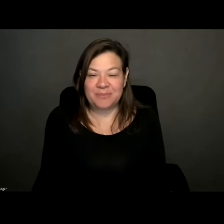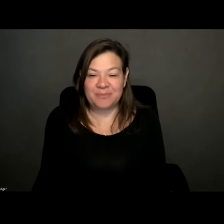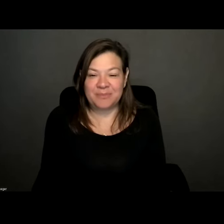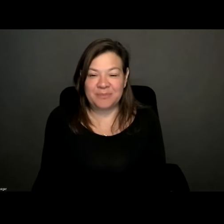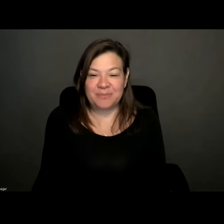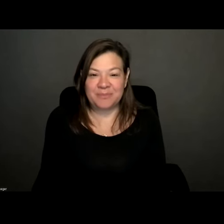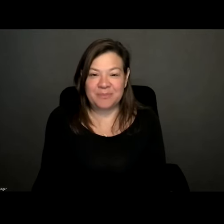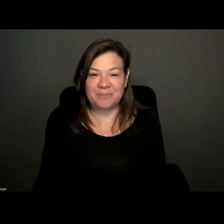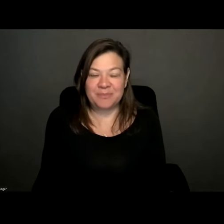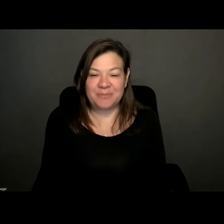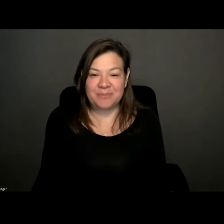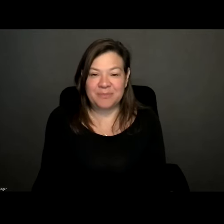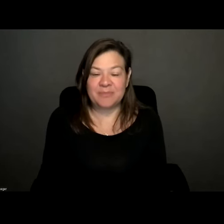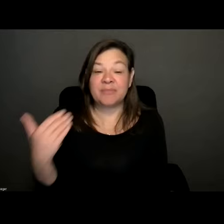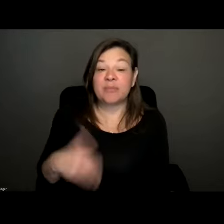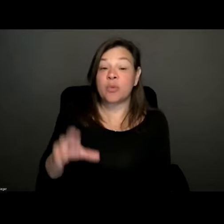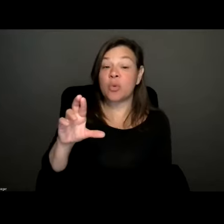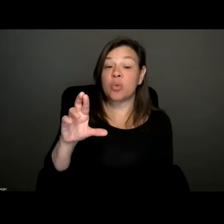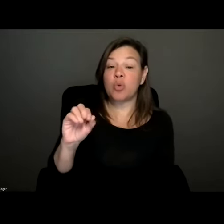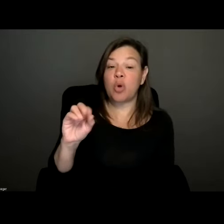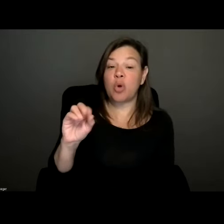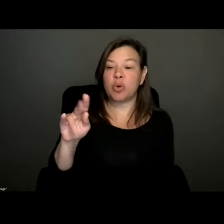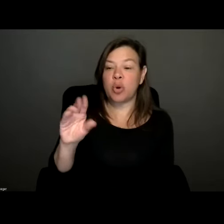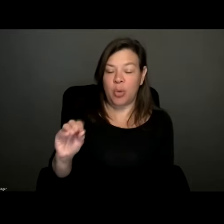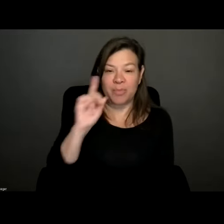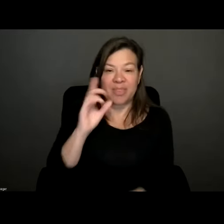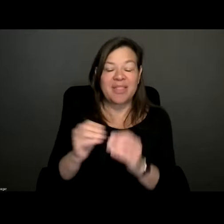[Roberto] This is Roberto. Thank you for joining us. Information about upcoming webinars